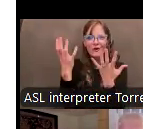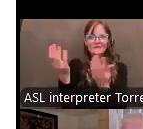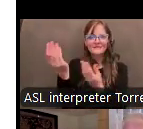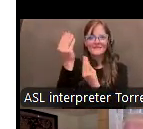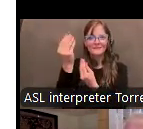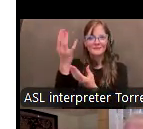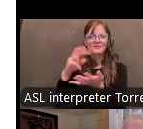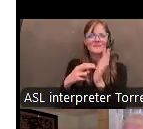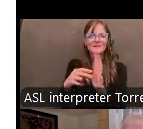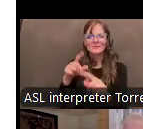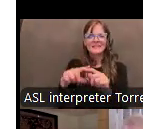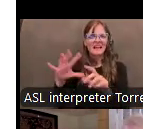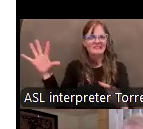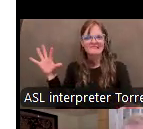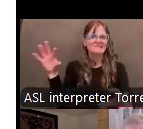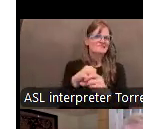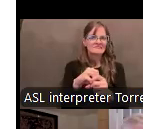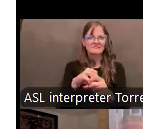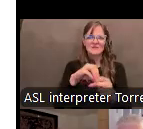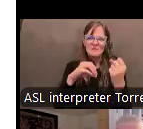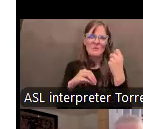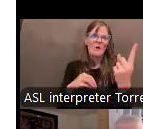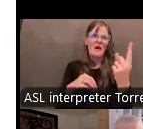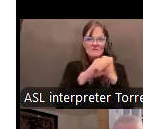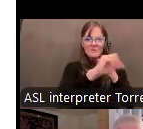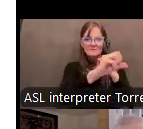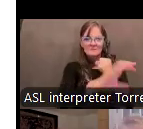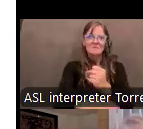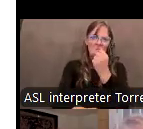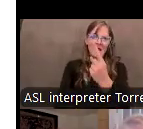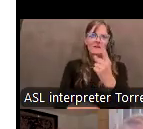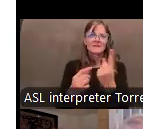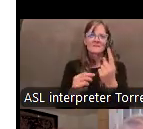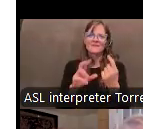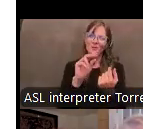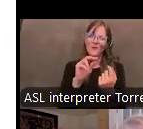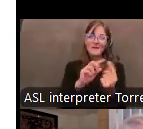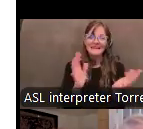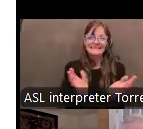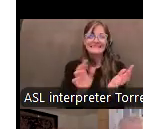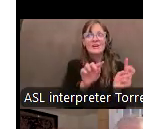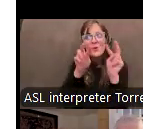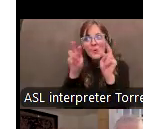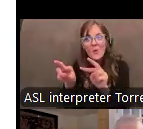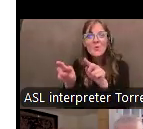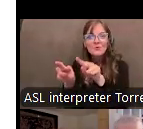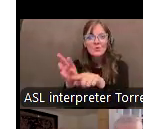to learn more at WisCaregiverCDCP.com, our website. Of course, the site content reinforces